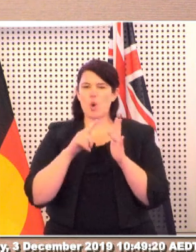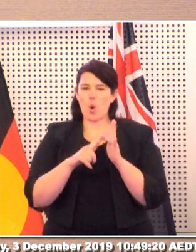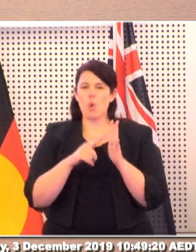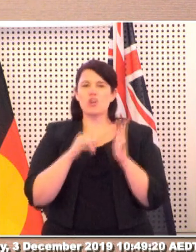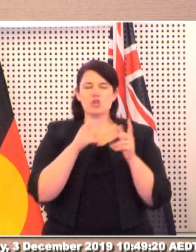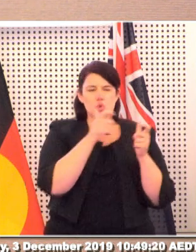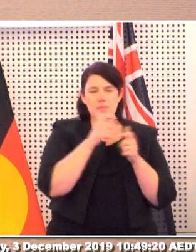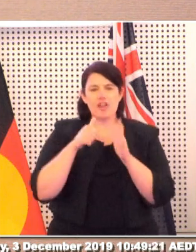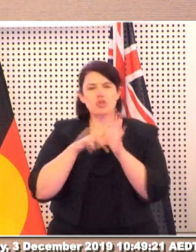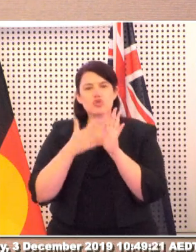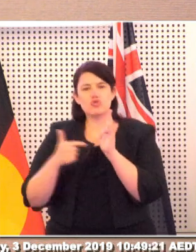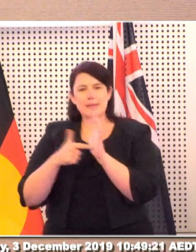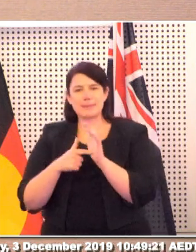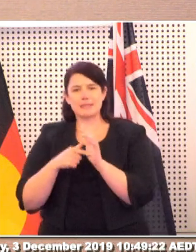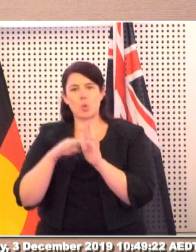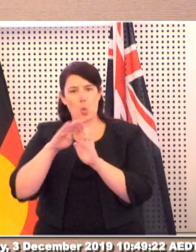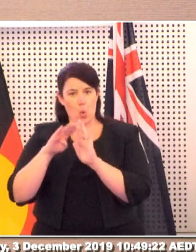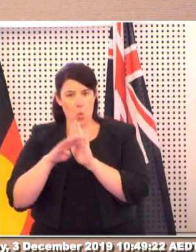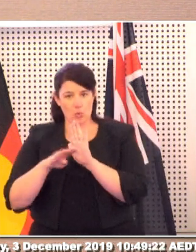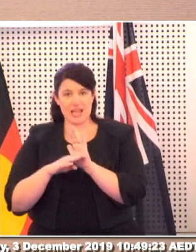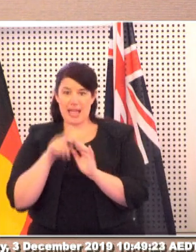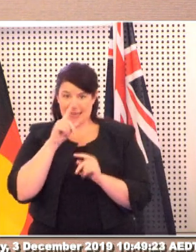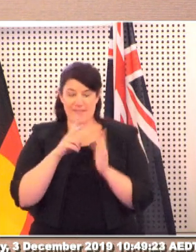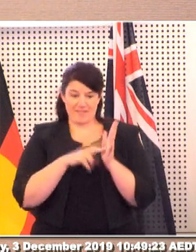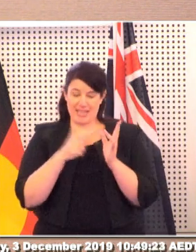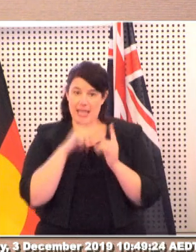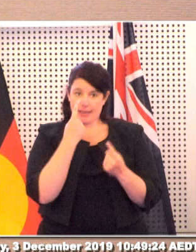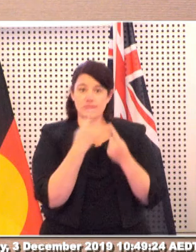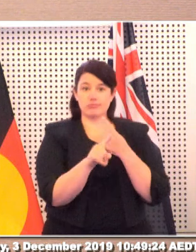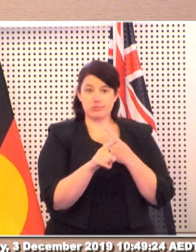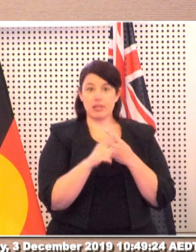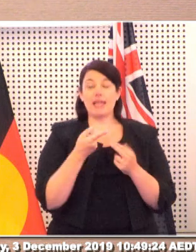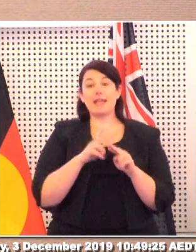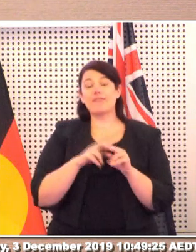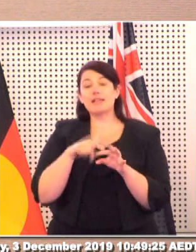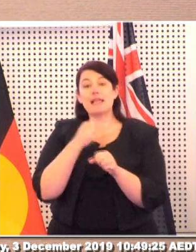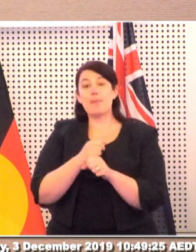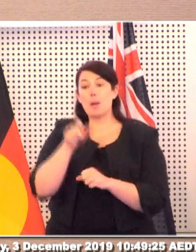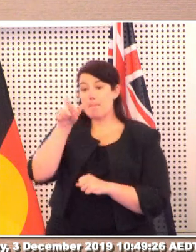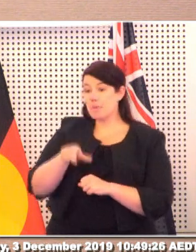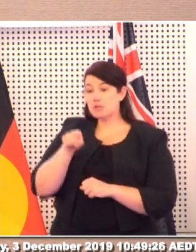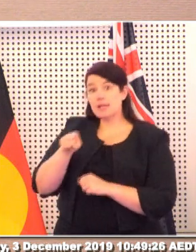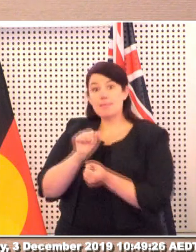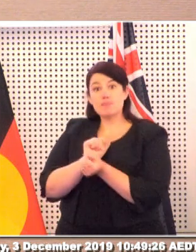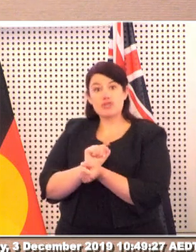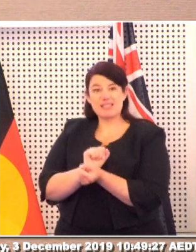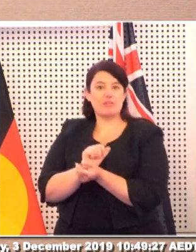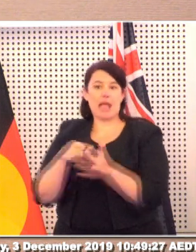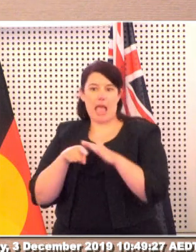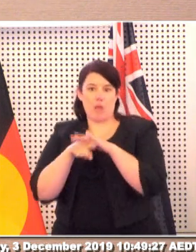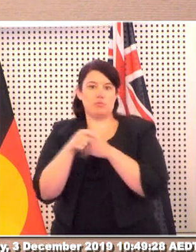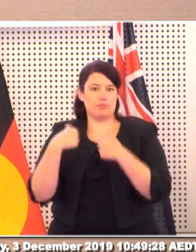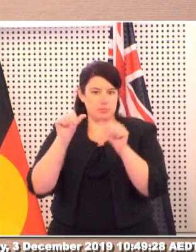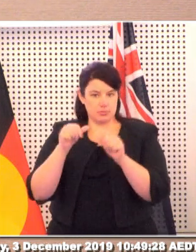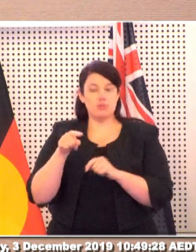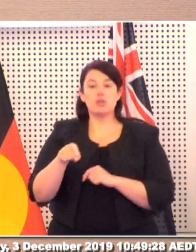applied is if a person has come out of prison, and we – service providers decide